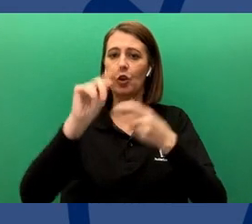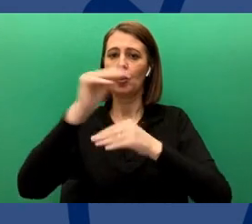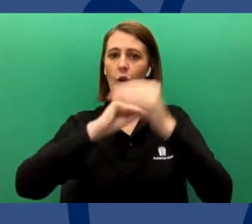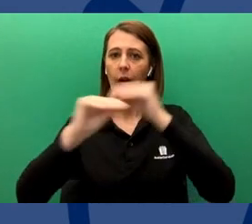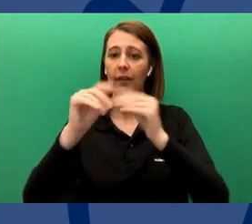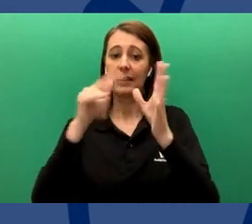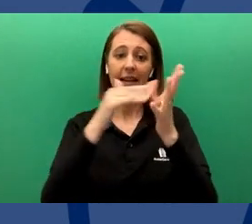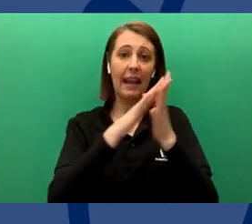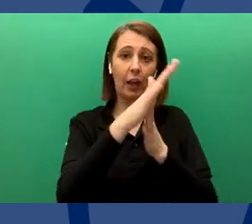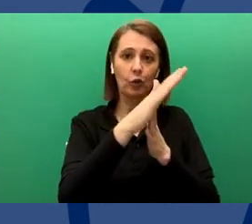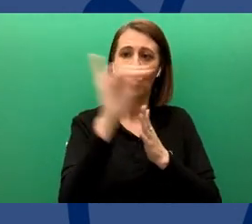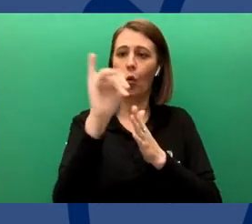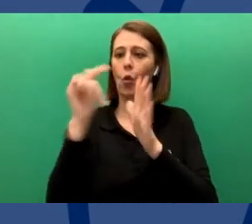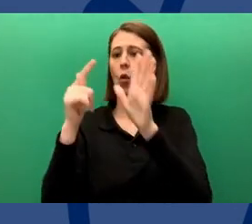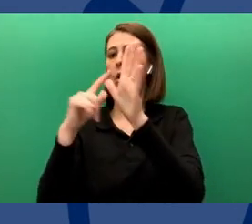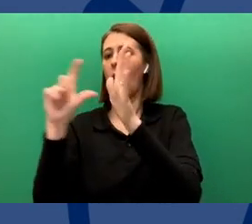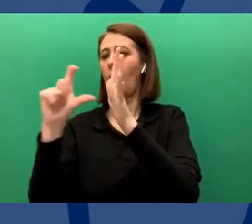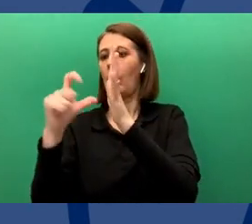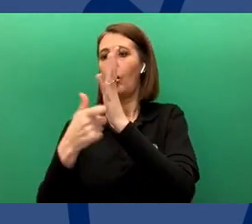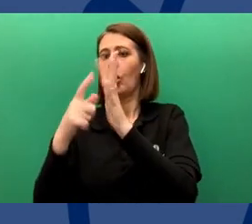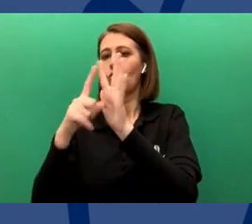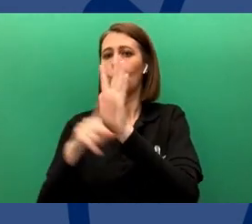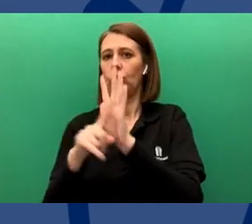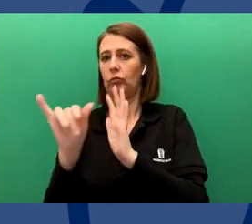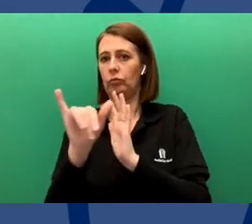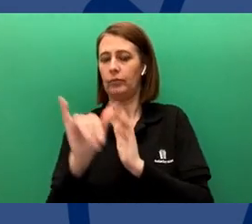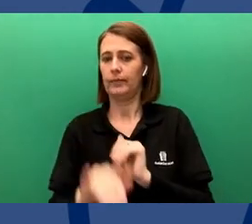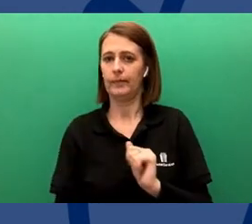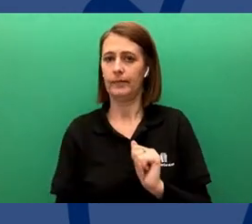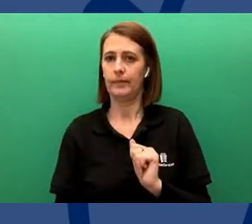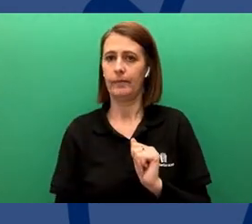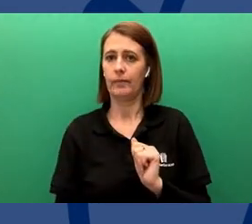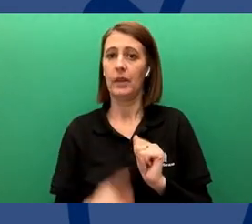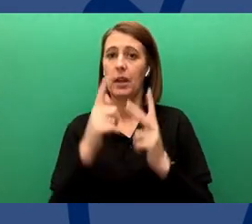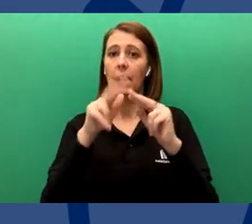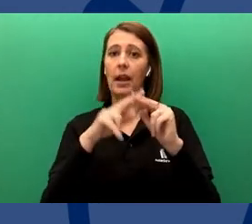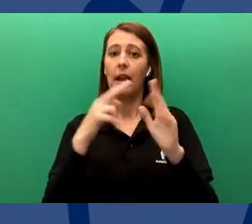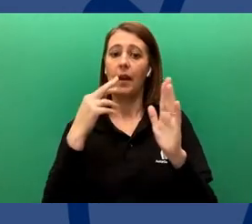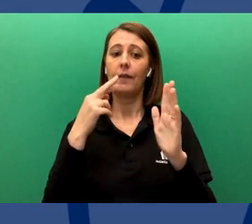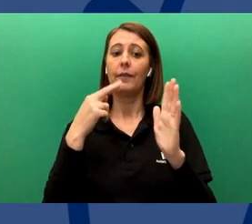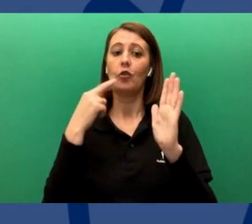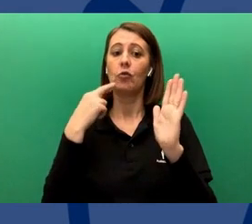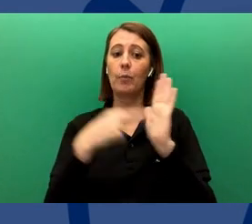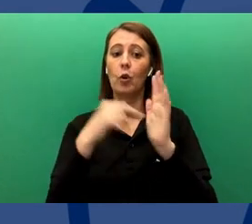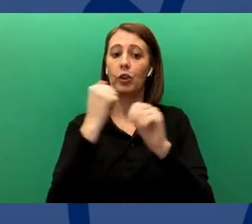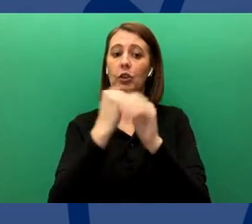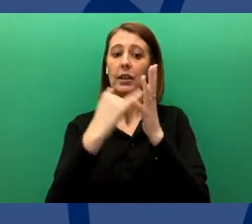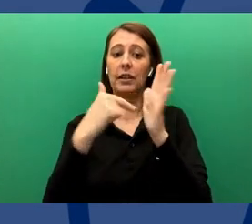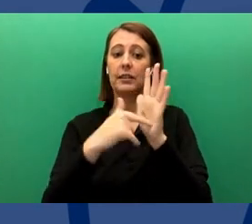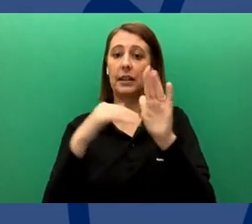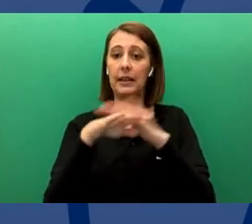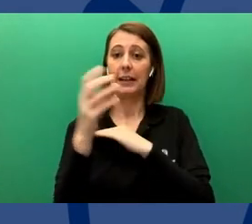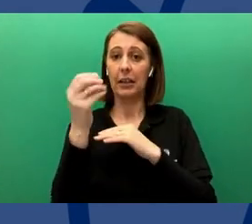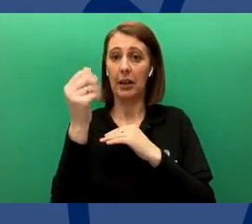Great question. If you're reporting GST in cash terms, then it's cash. If you're reporting